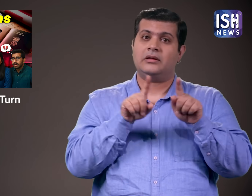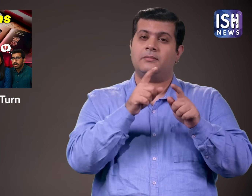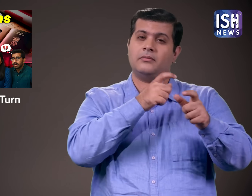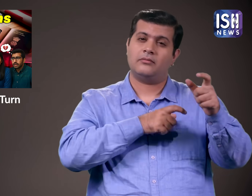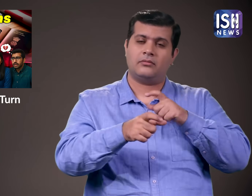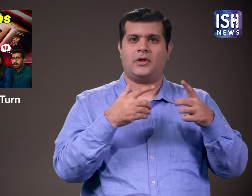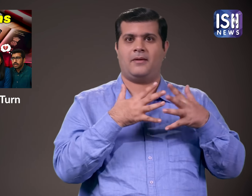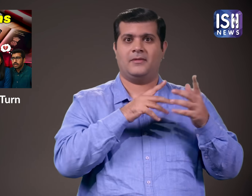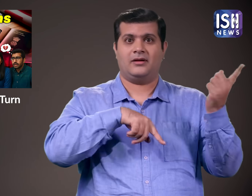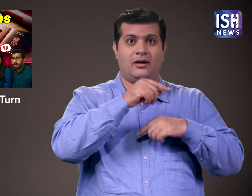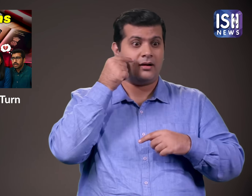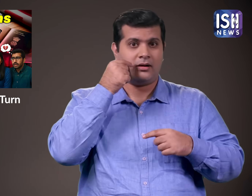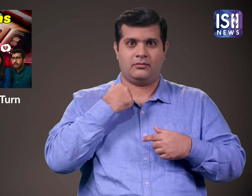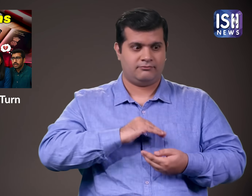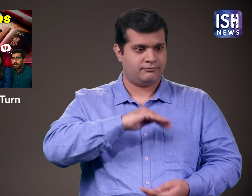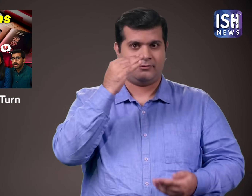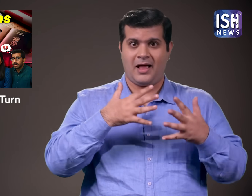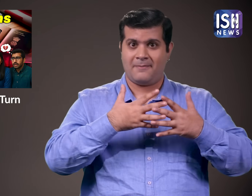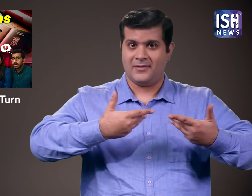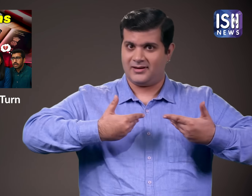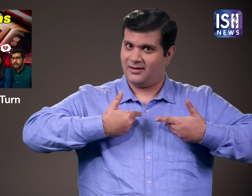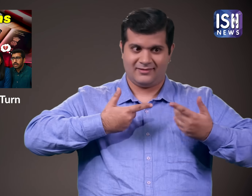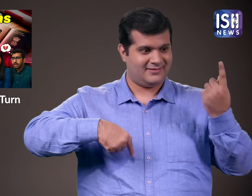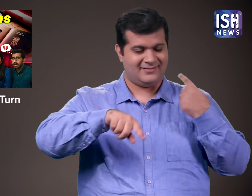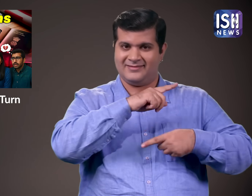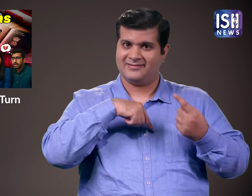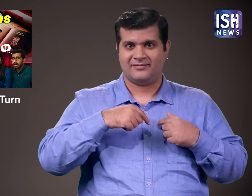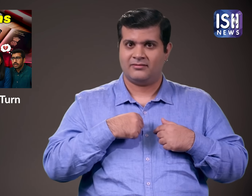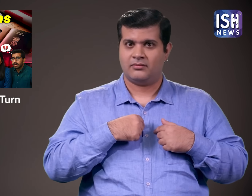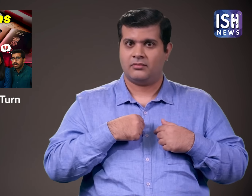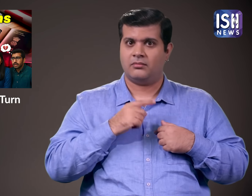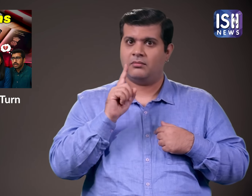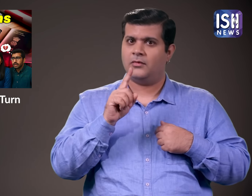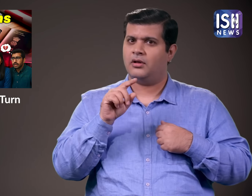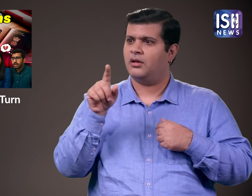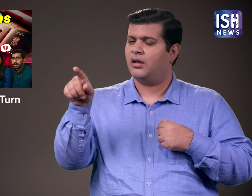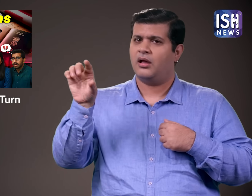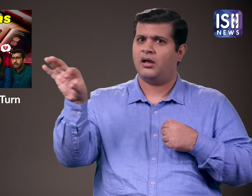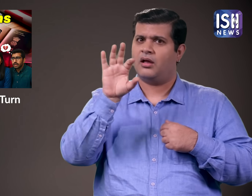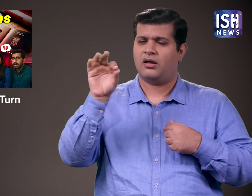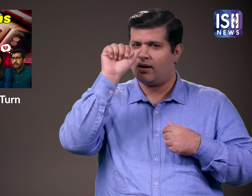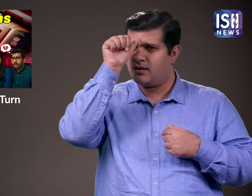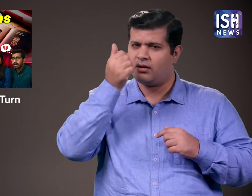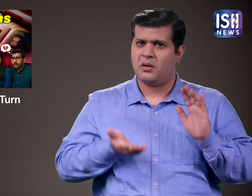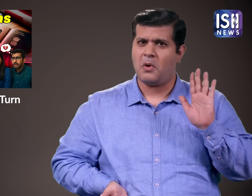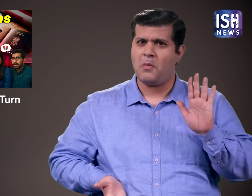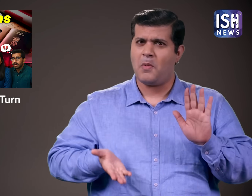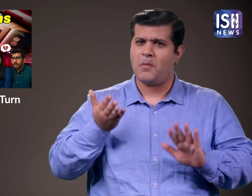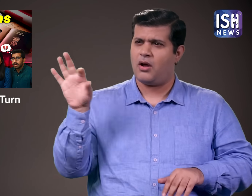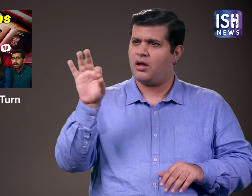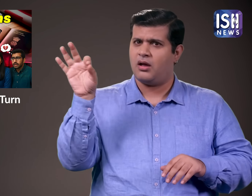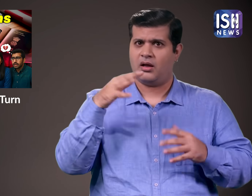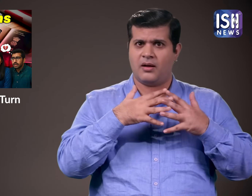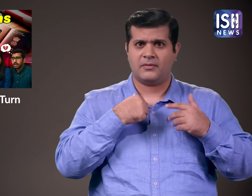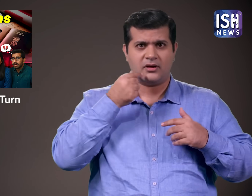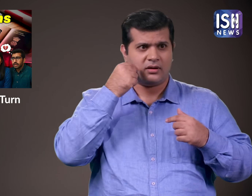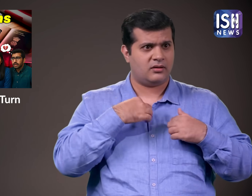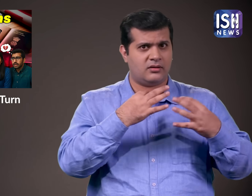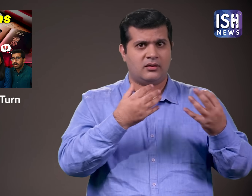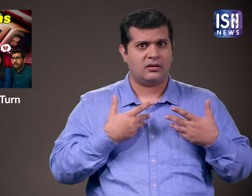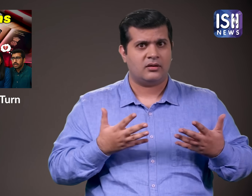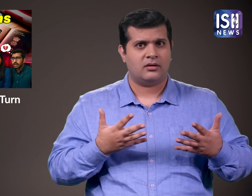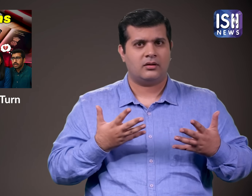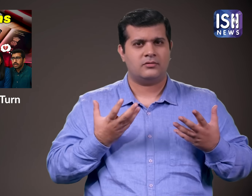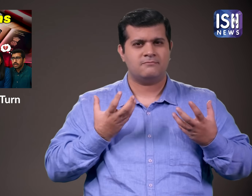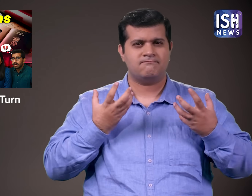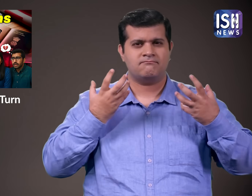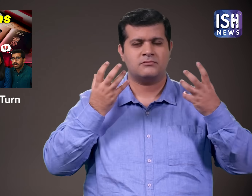Similarly, many Americans are frustrated that more Indians are being selected for jobs in their own country than local candidates.